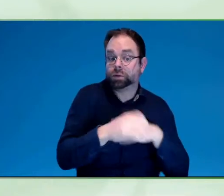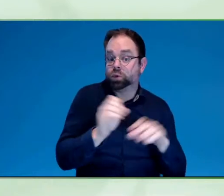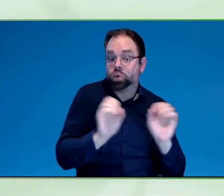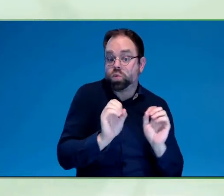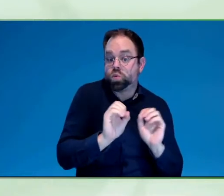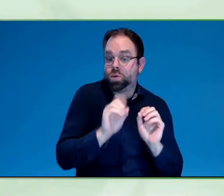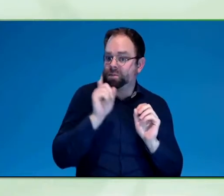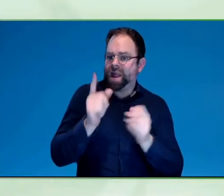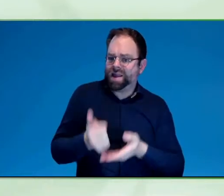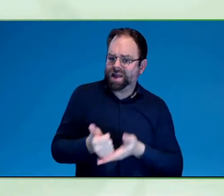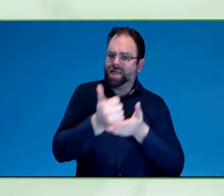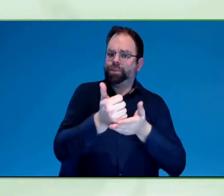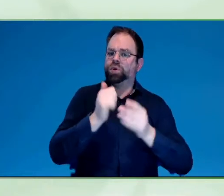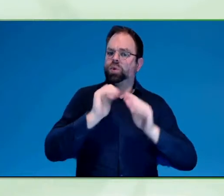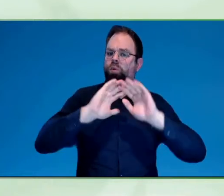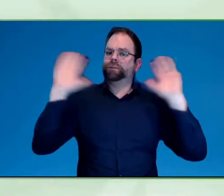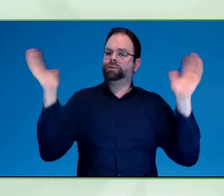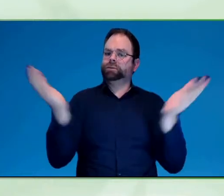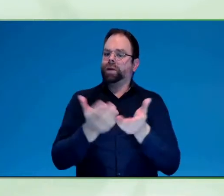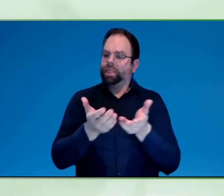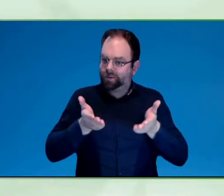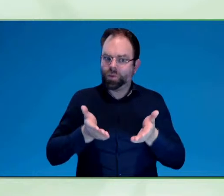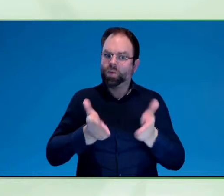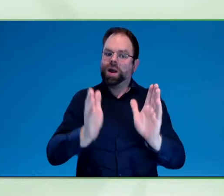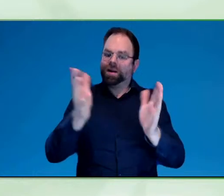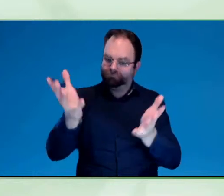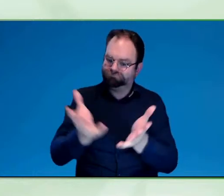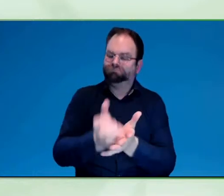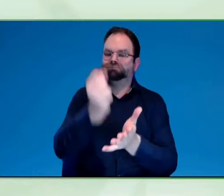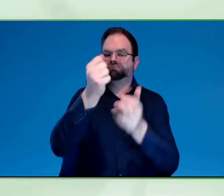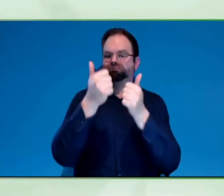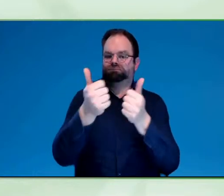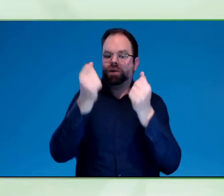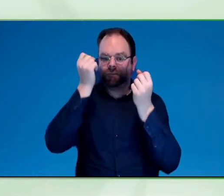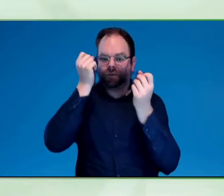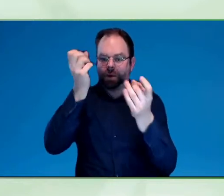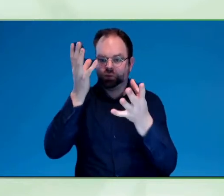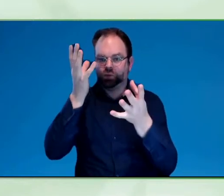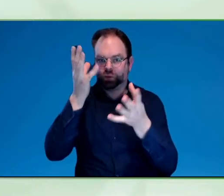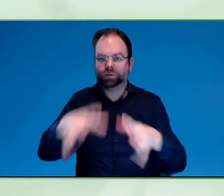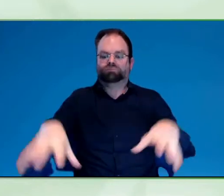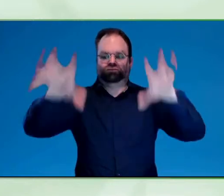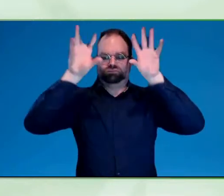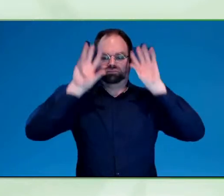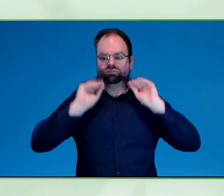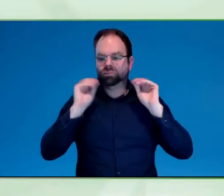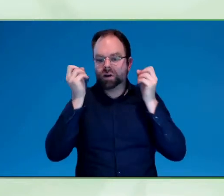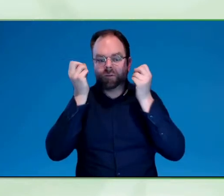We know that when you make a building with stairs, disabled people are excluded.